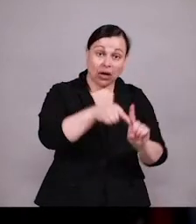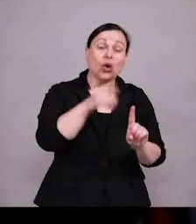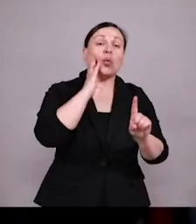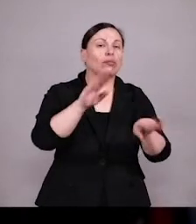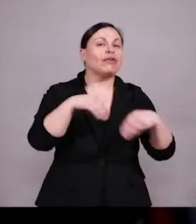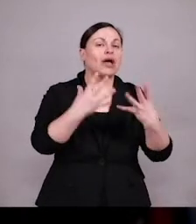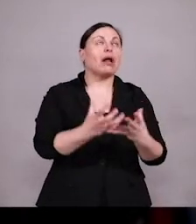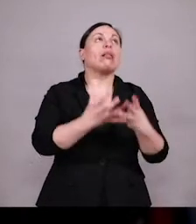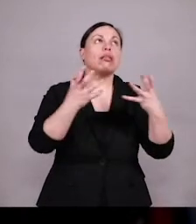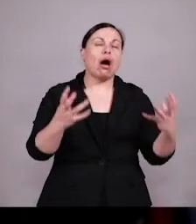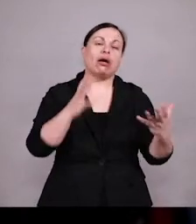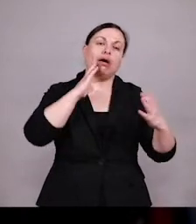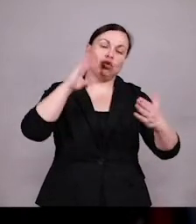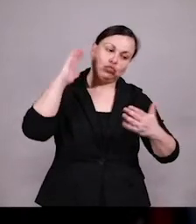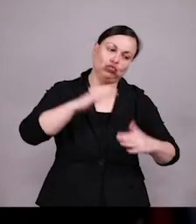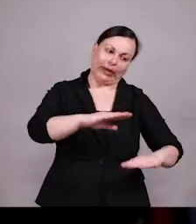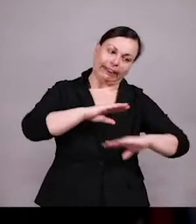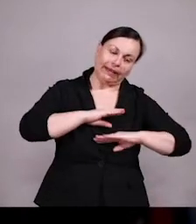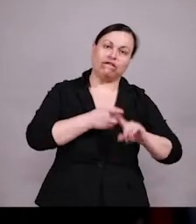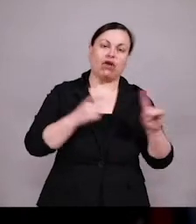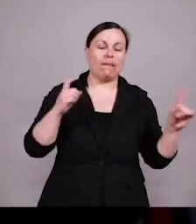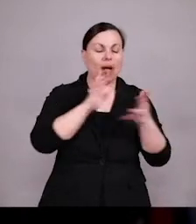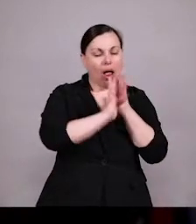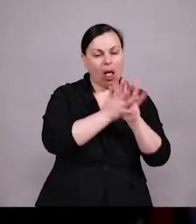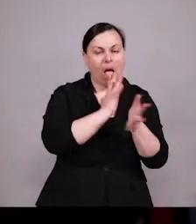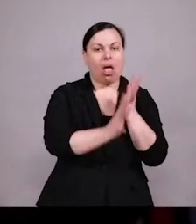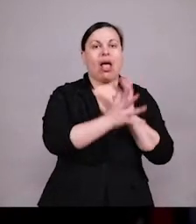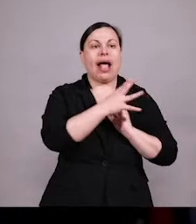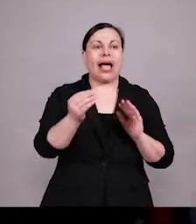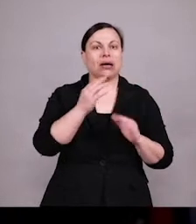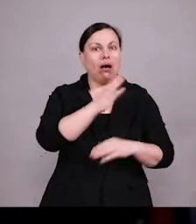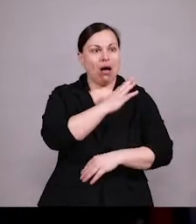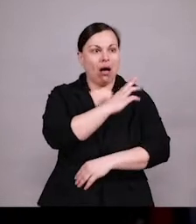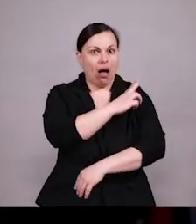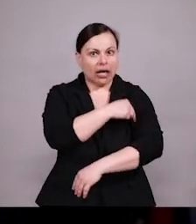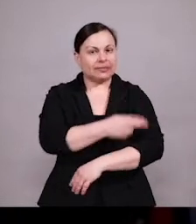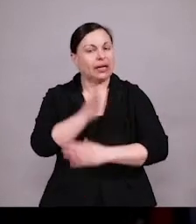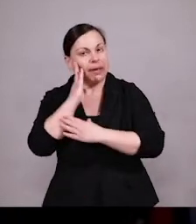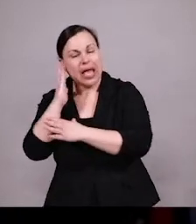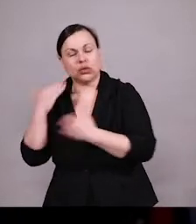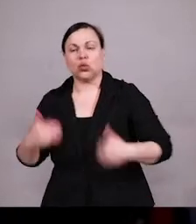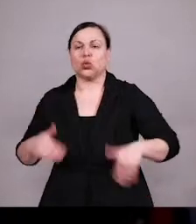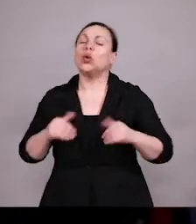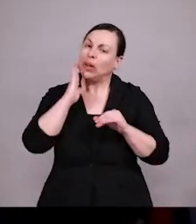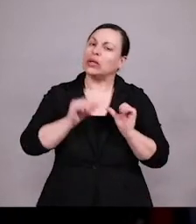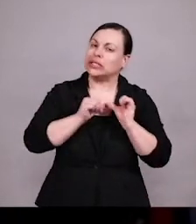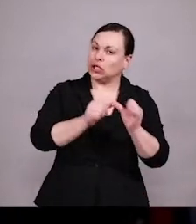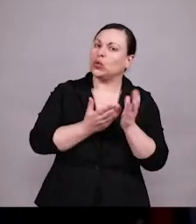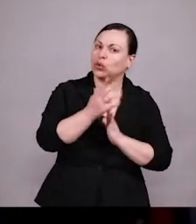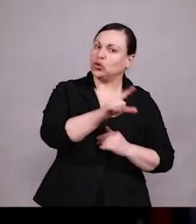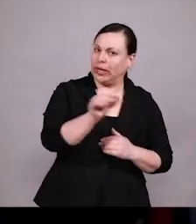provide much needed relief from crowded corridors and hospital beds, also continued through 2020 and